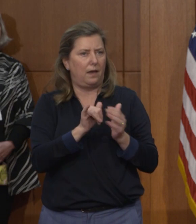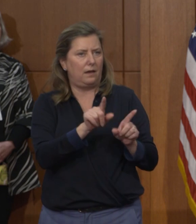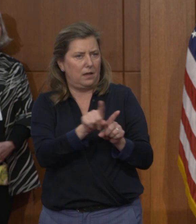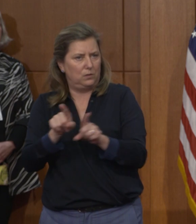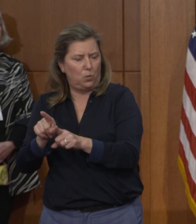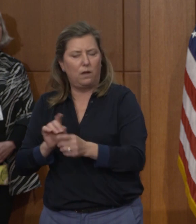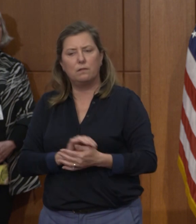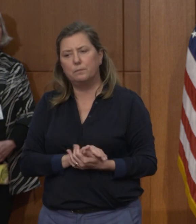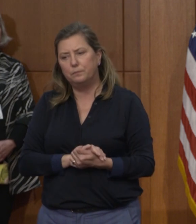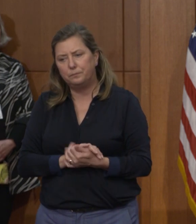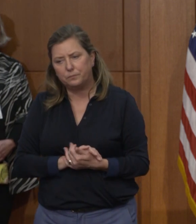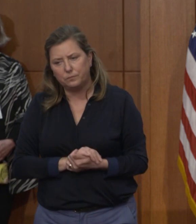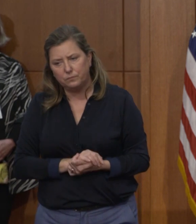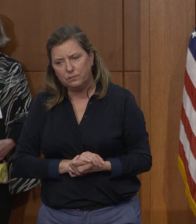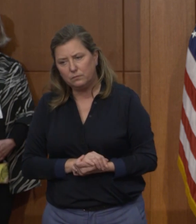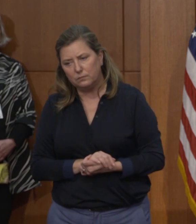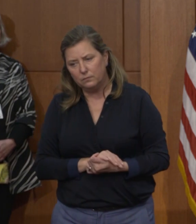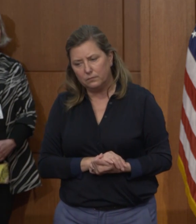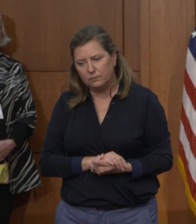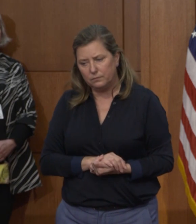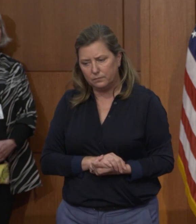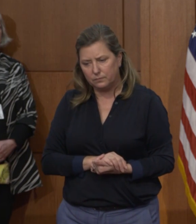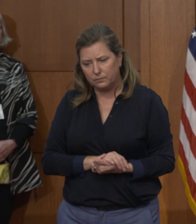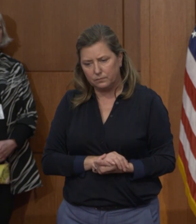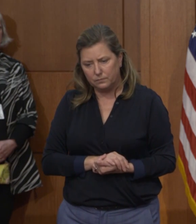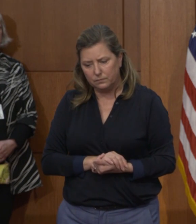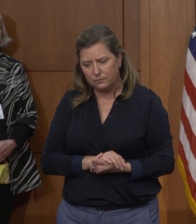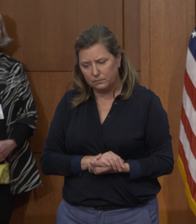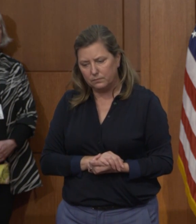healthcare workers through hospital systems and private practices.